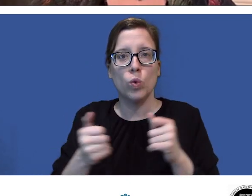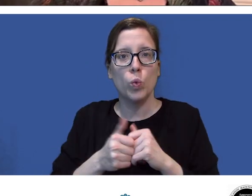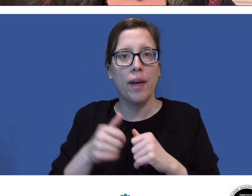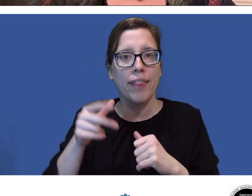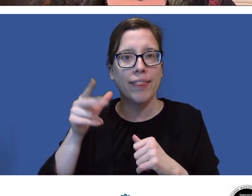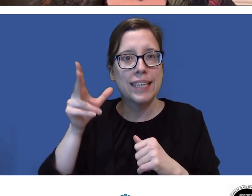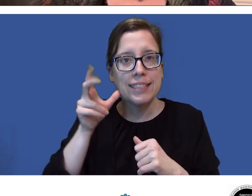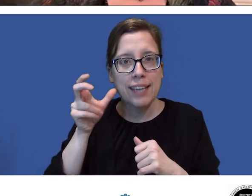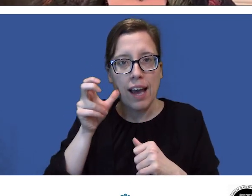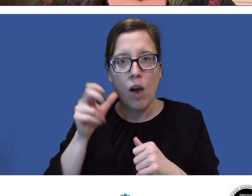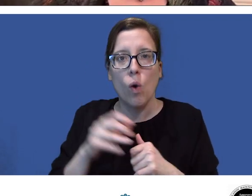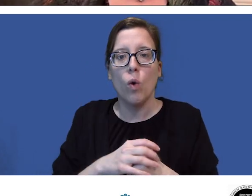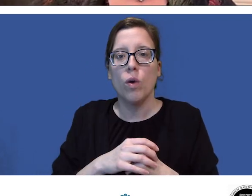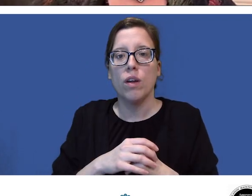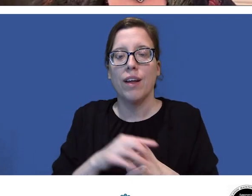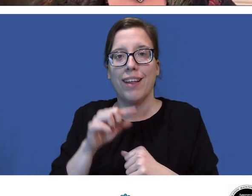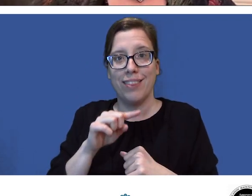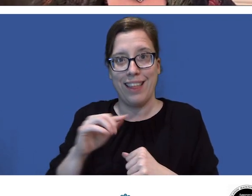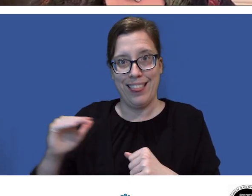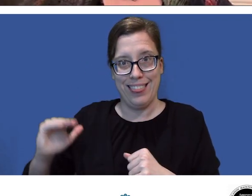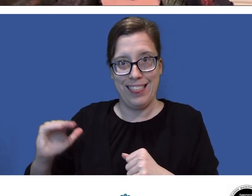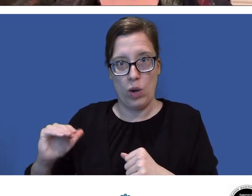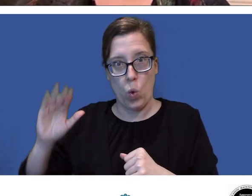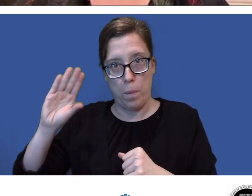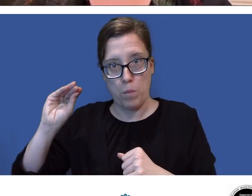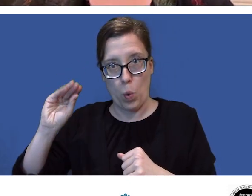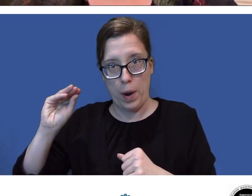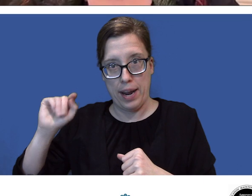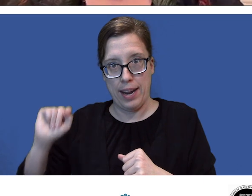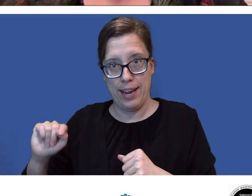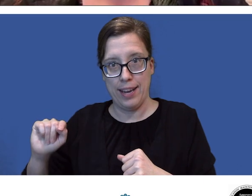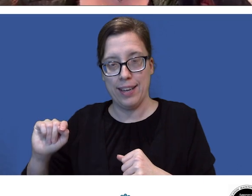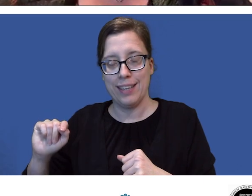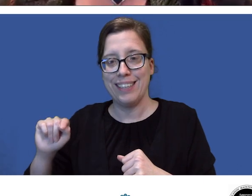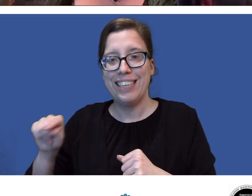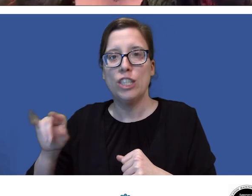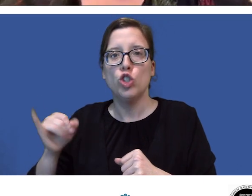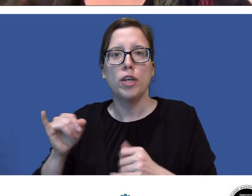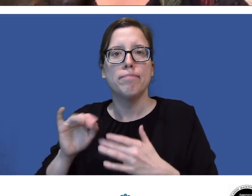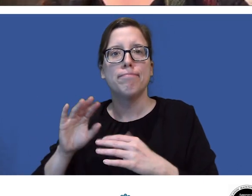had difficulty with the sound or anything, the little guy...